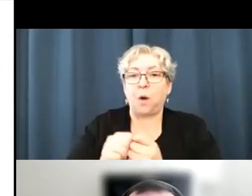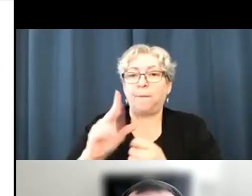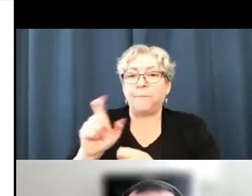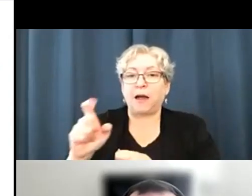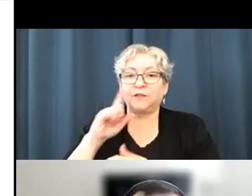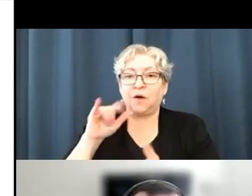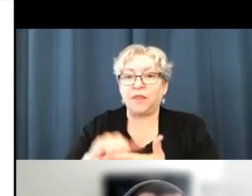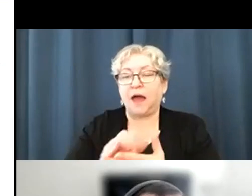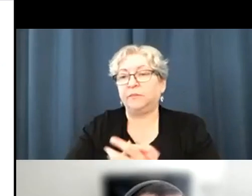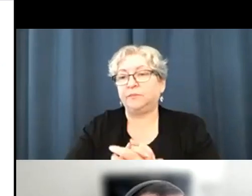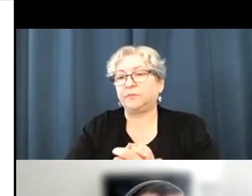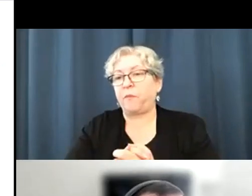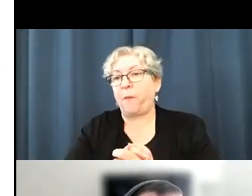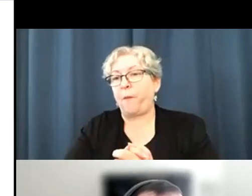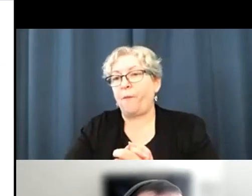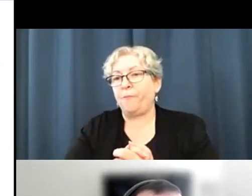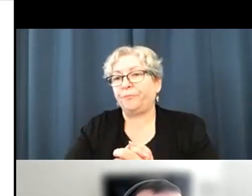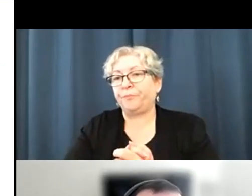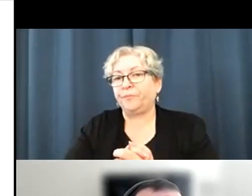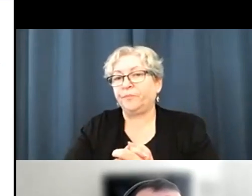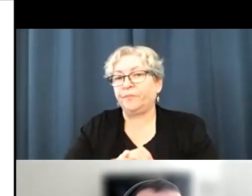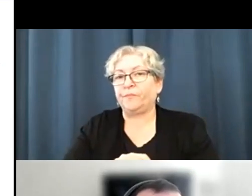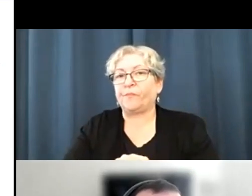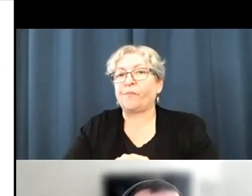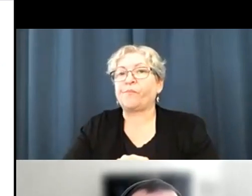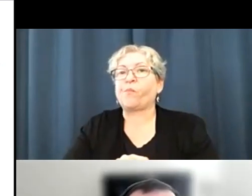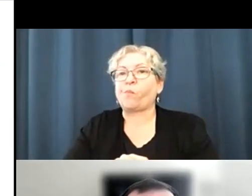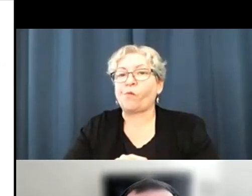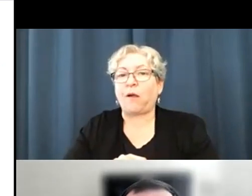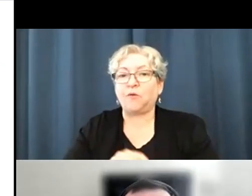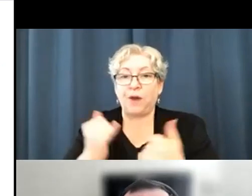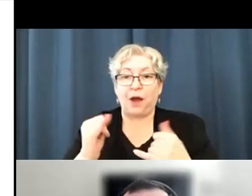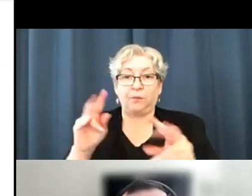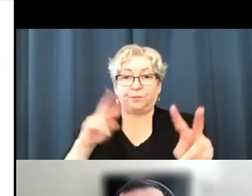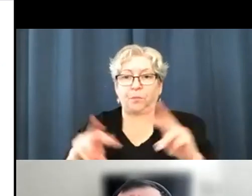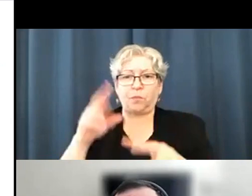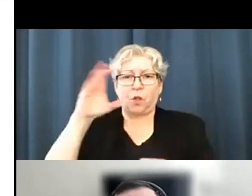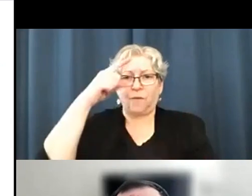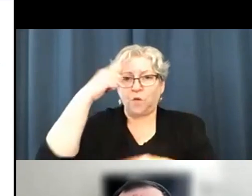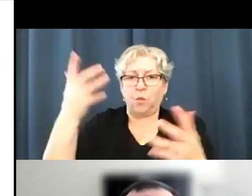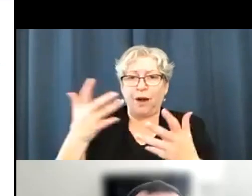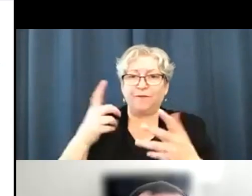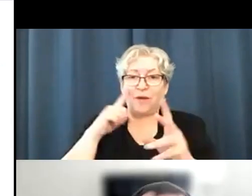So, here's what we're gonna be looking for with our keyboard testing.